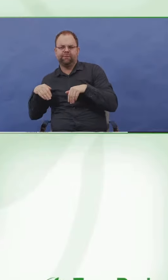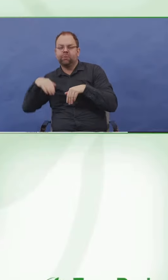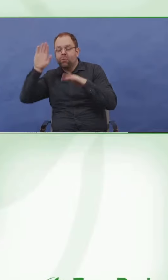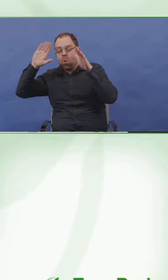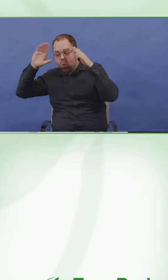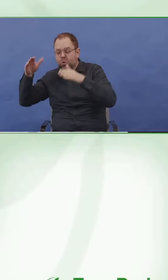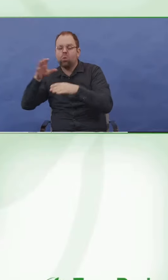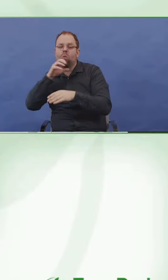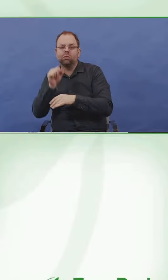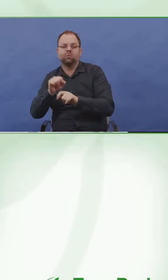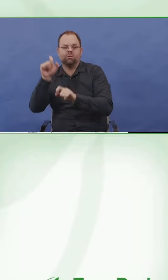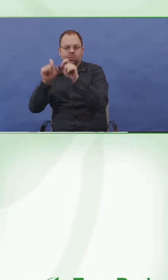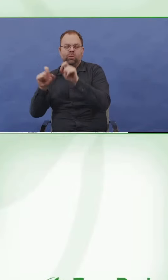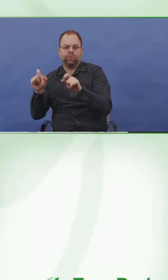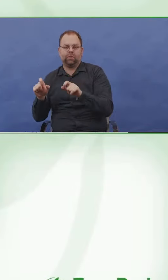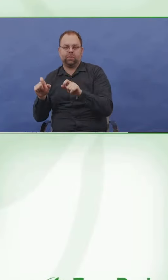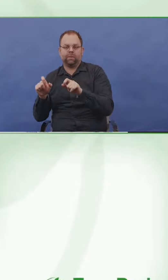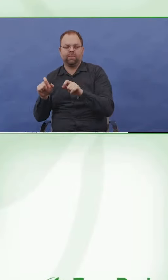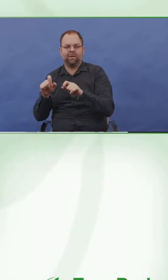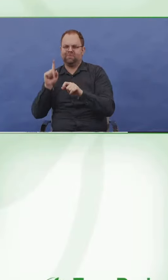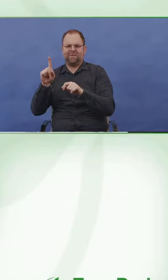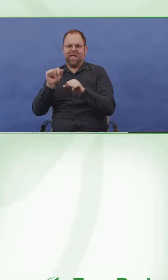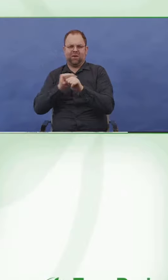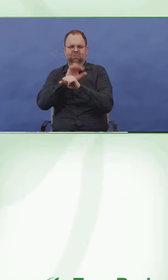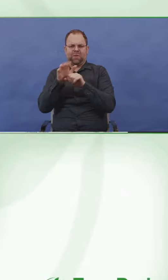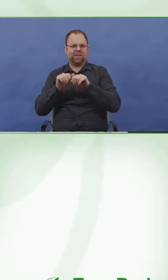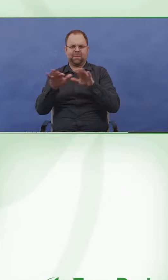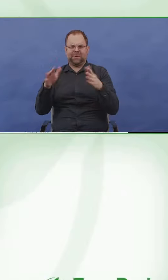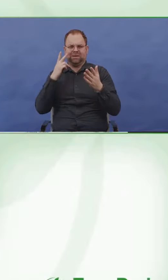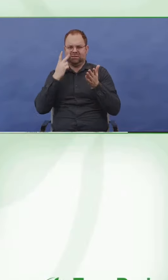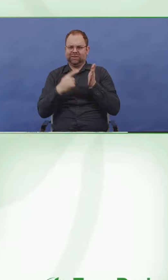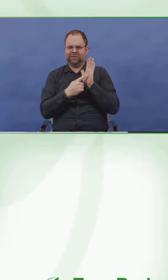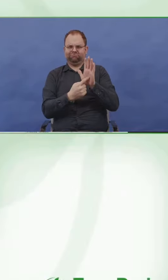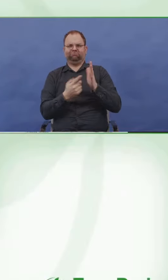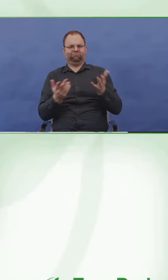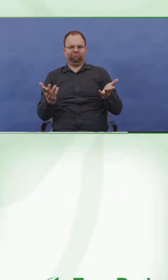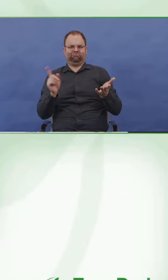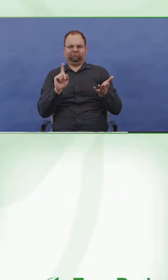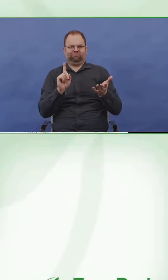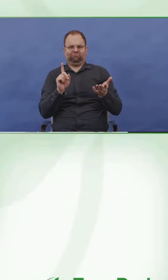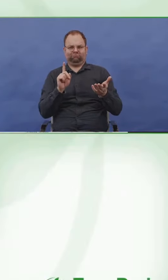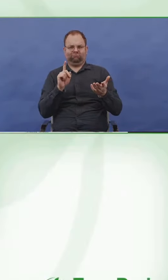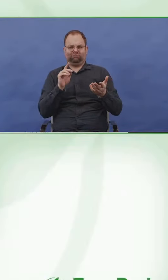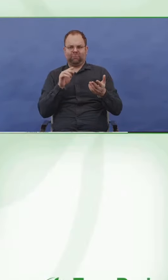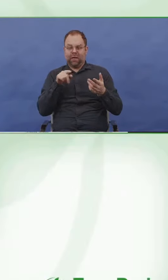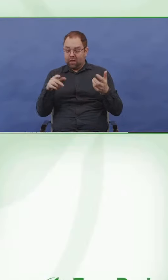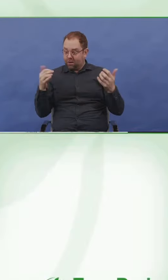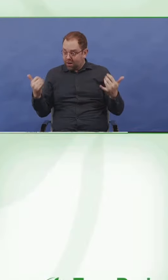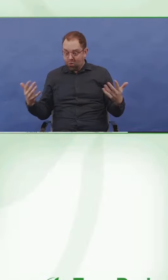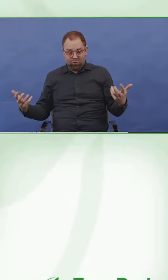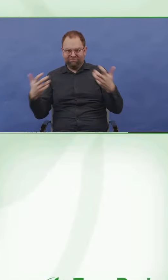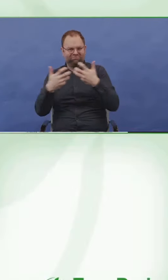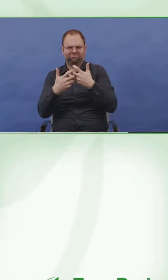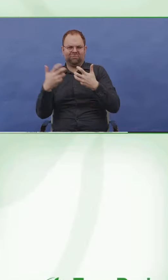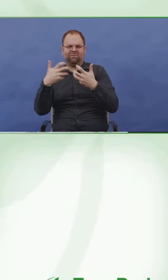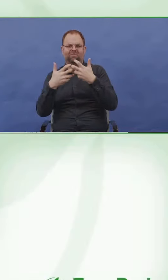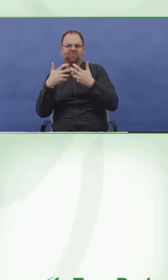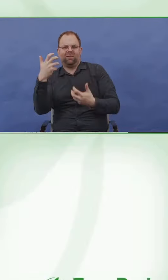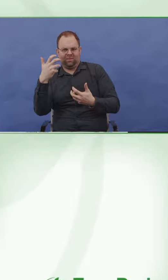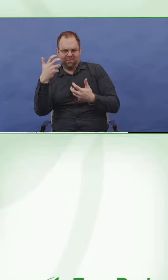that the explain how they want that care and community support to be provided.